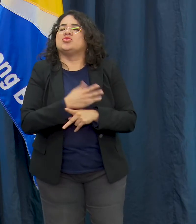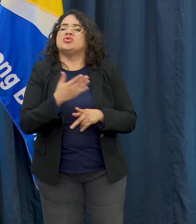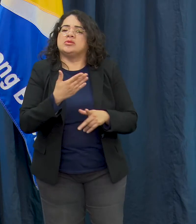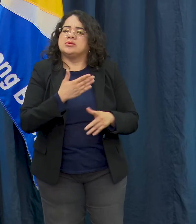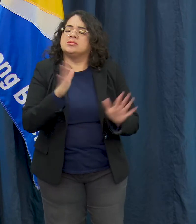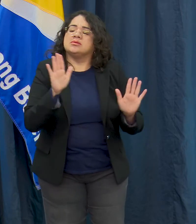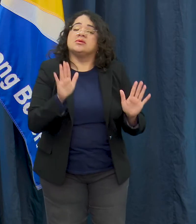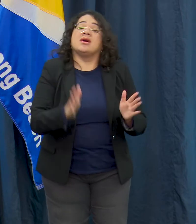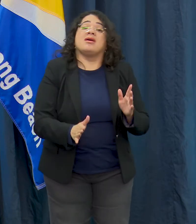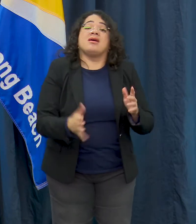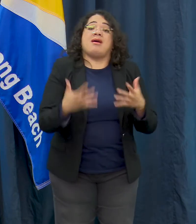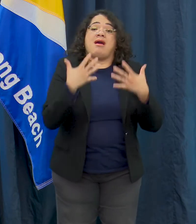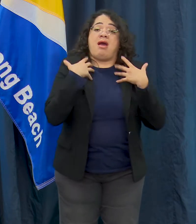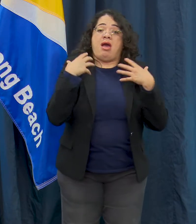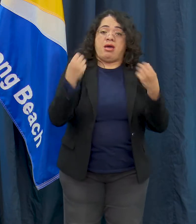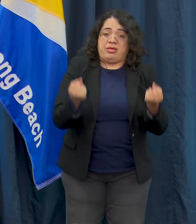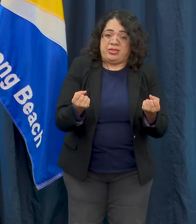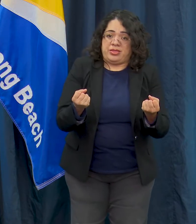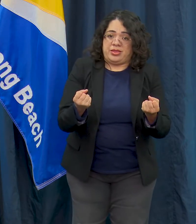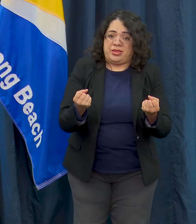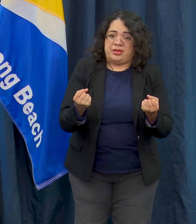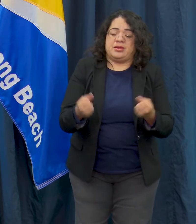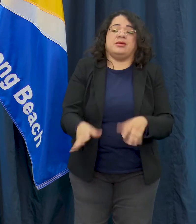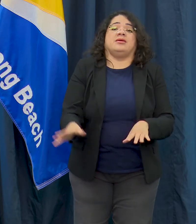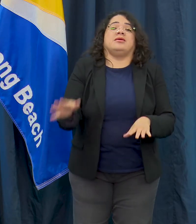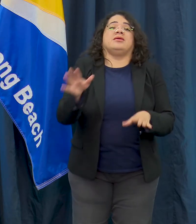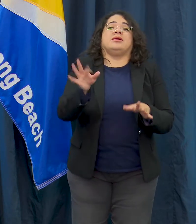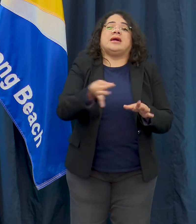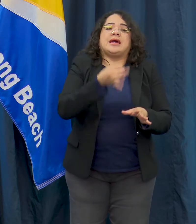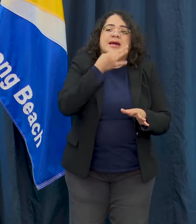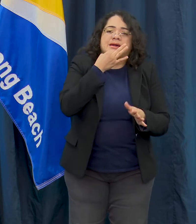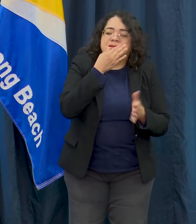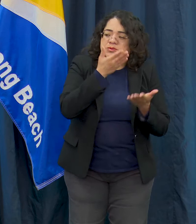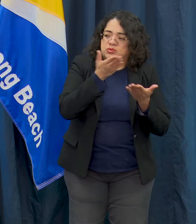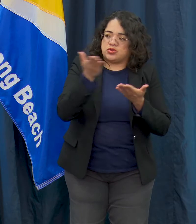health and medical advice of every expert locally, regionally, at the